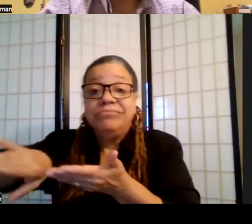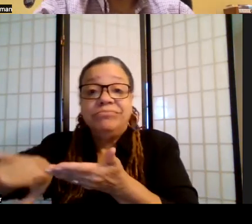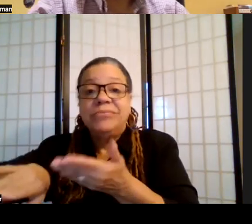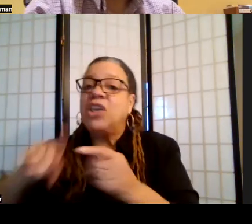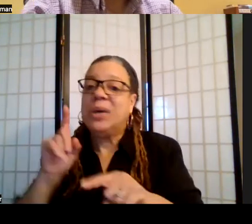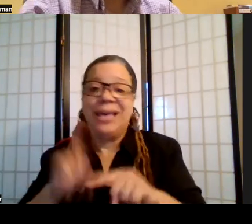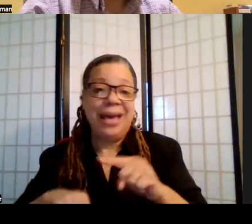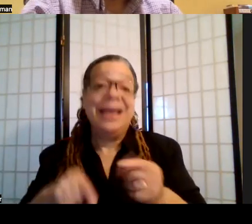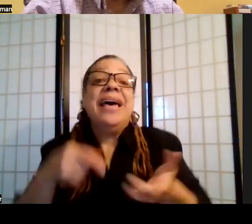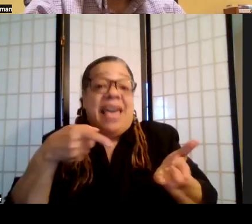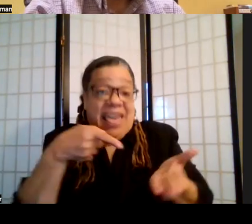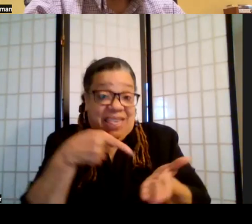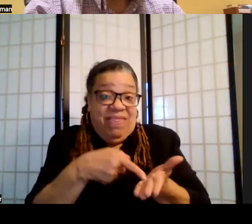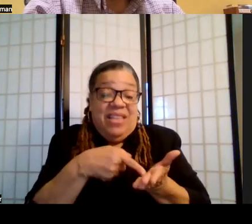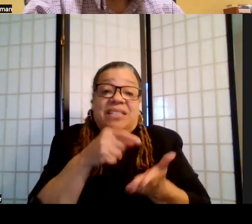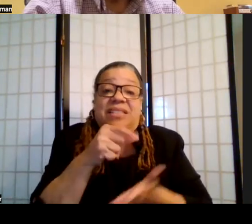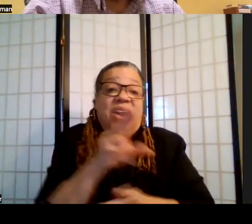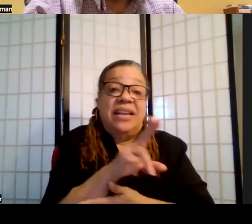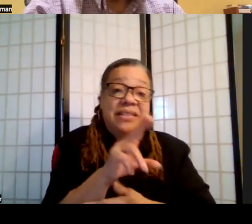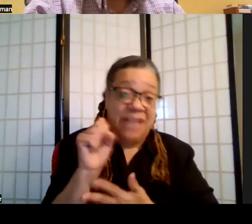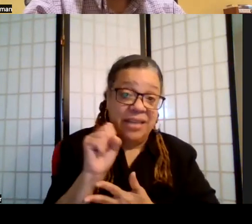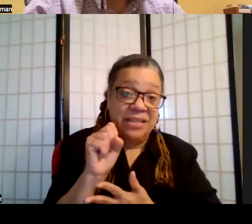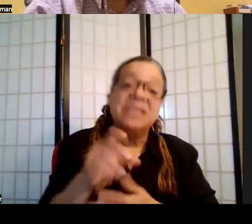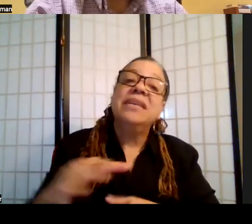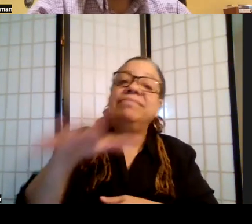in many other parts of uh the the world, the consumption